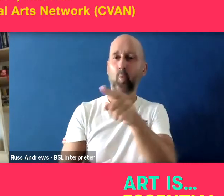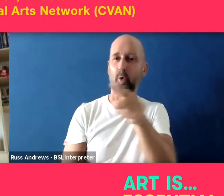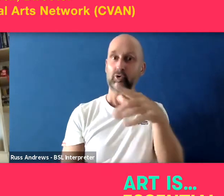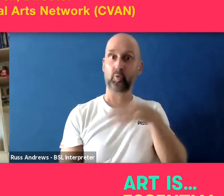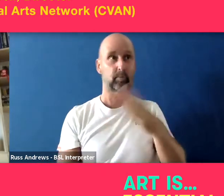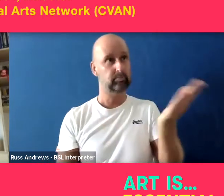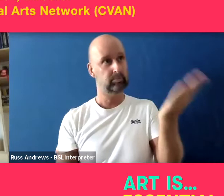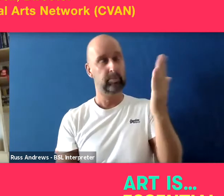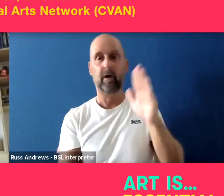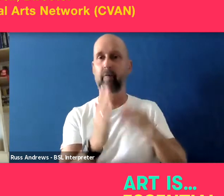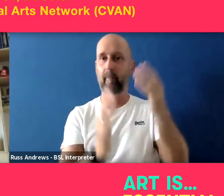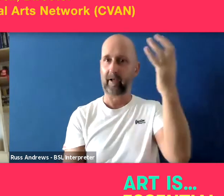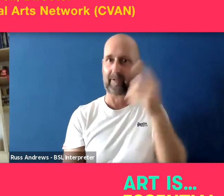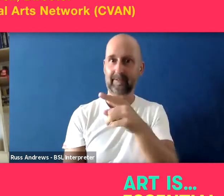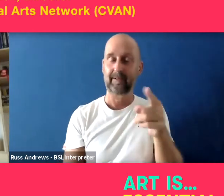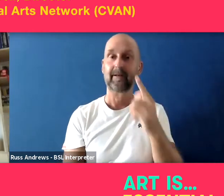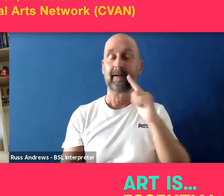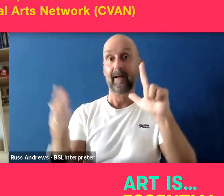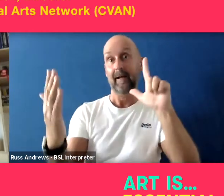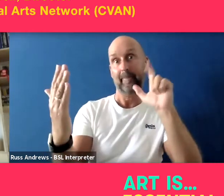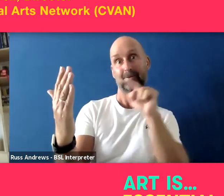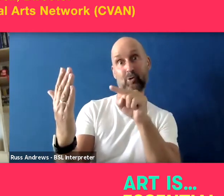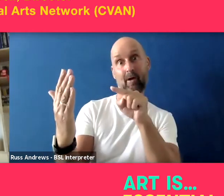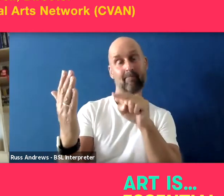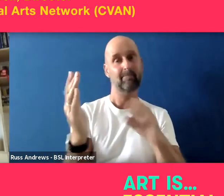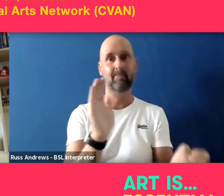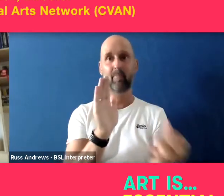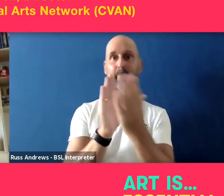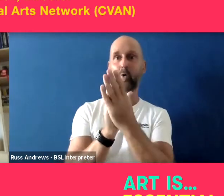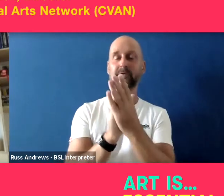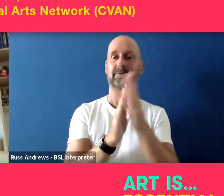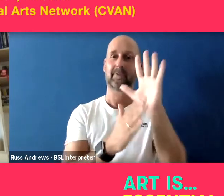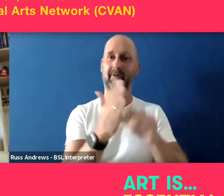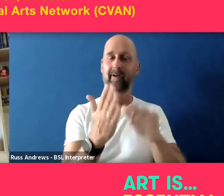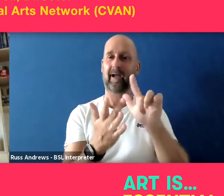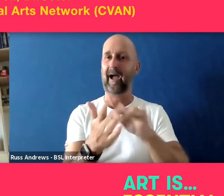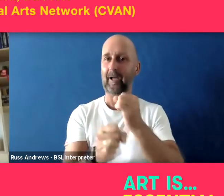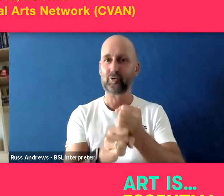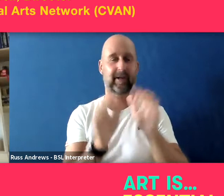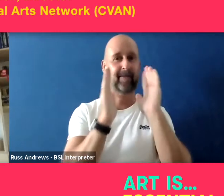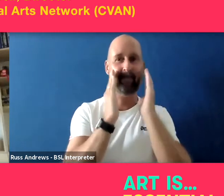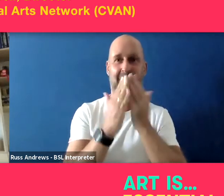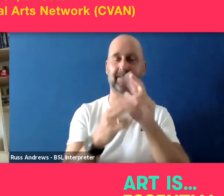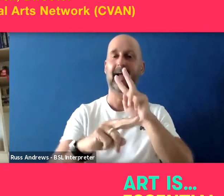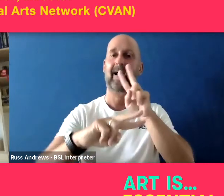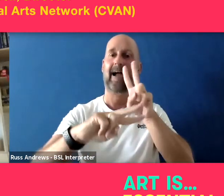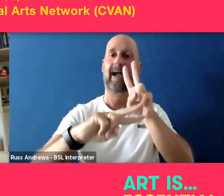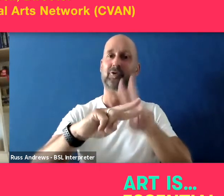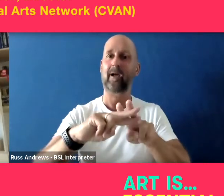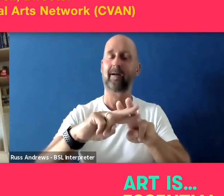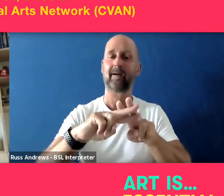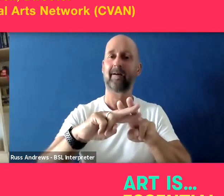So please: post a picture of your placard on social media, use the hashtag #ArtIsEssential,